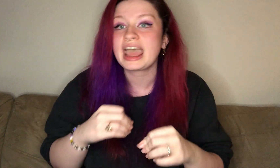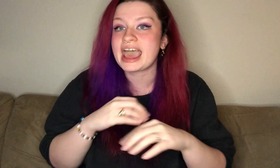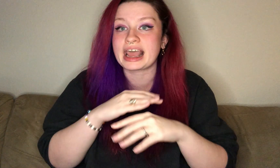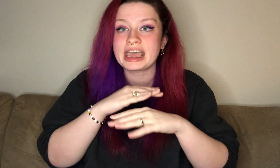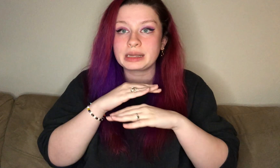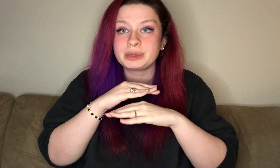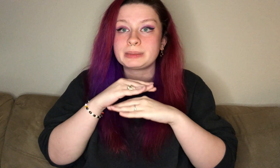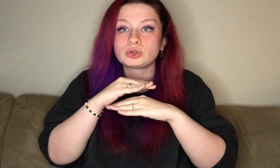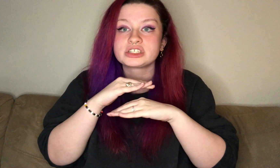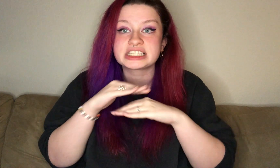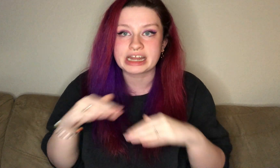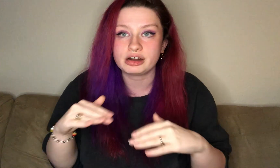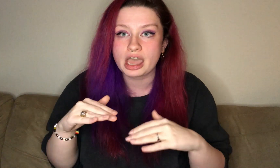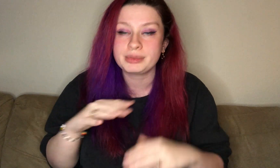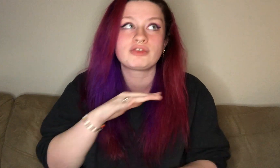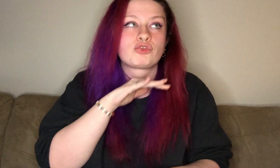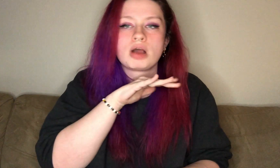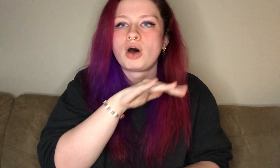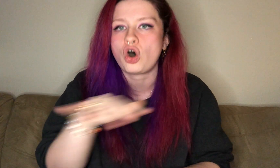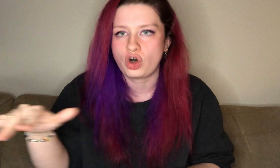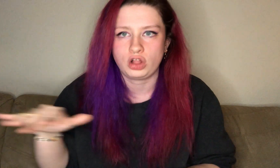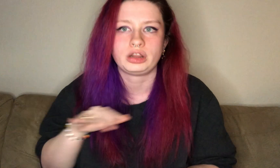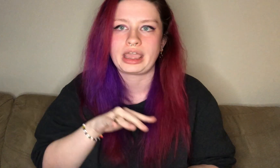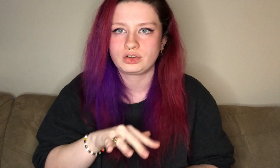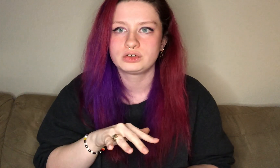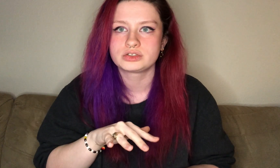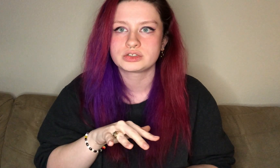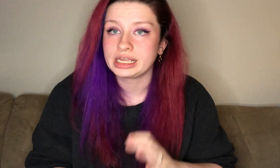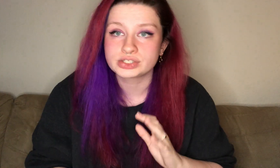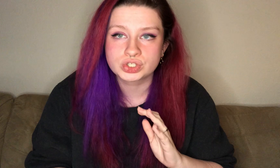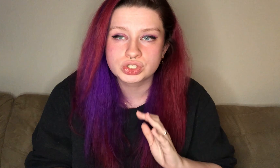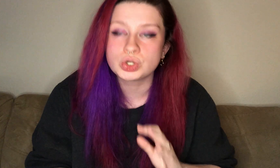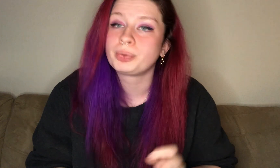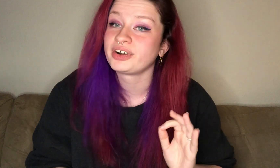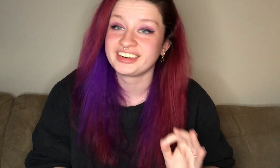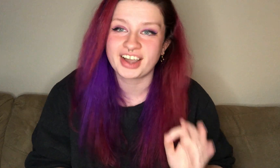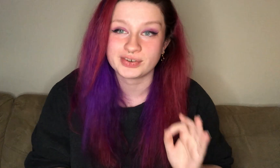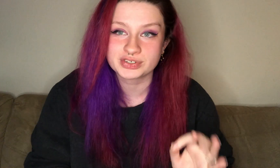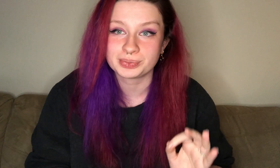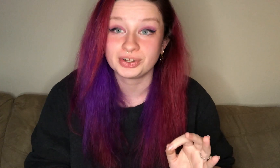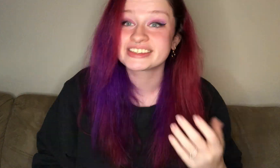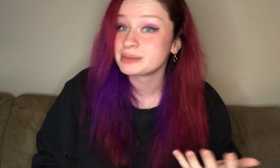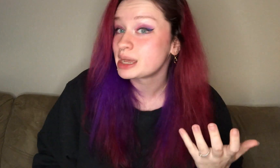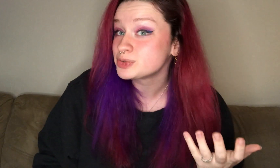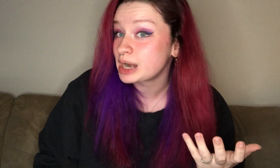and i had people staring at me from all angles it's super uncomfortable sometimes when i'm in